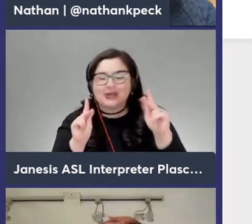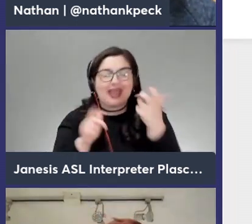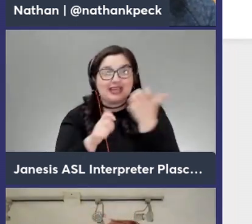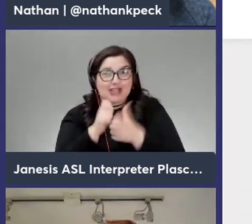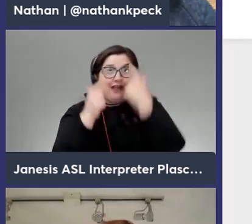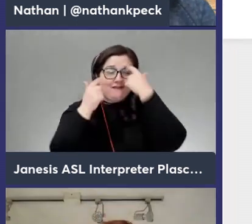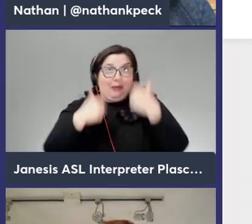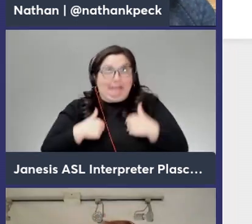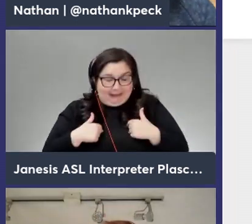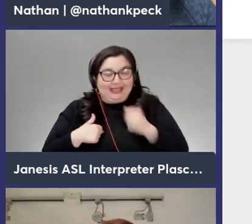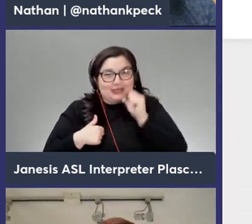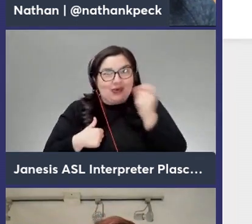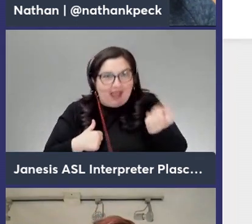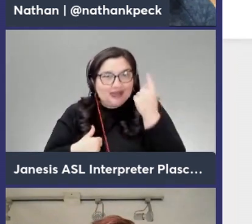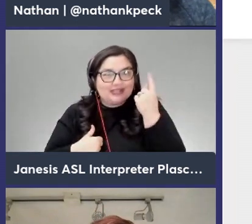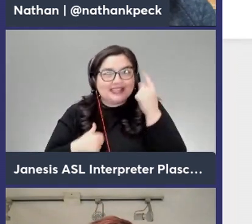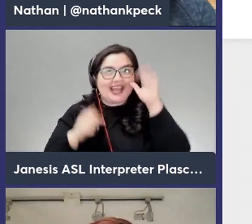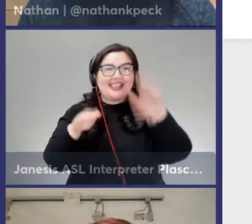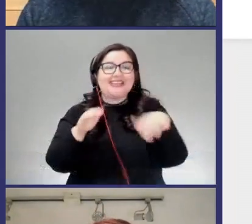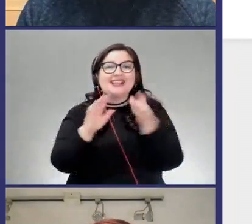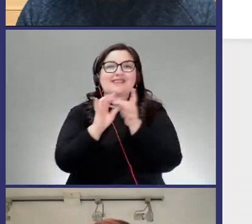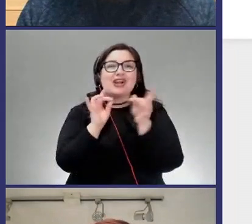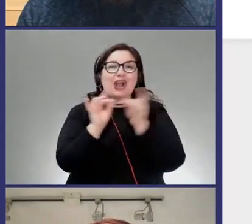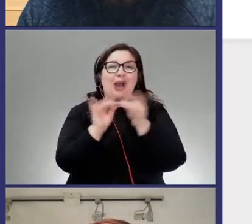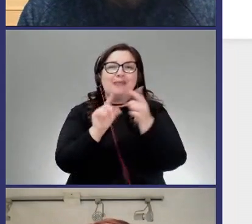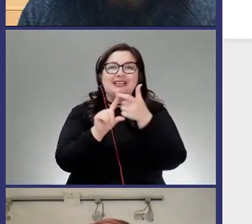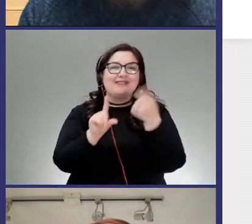We have a comment along those lines from LinkedIn just now.